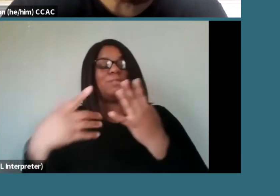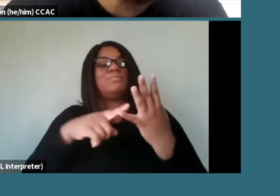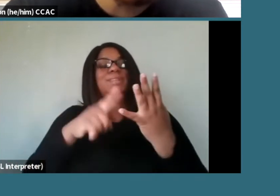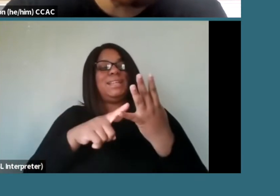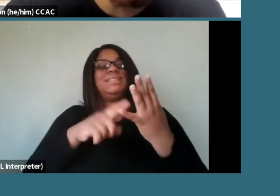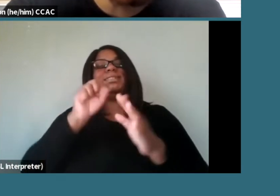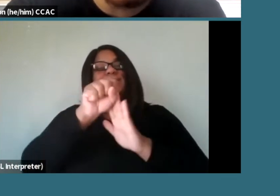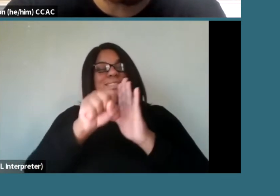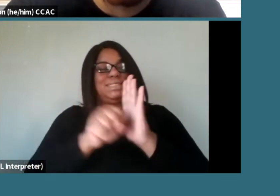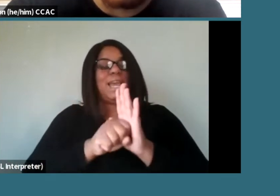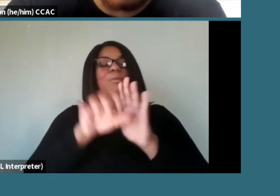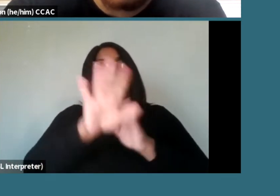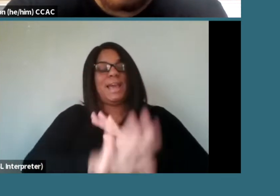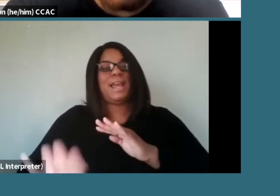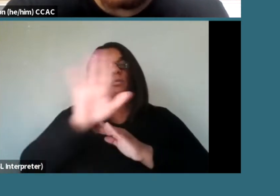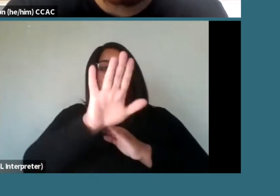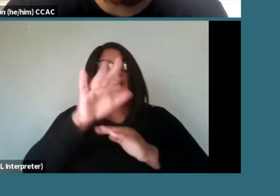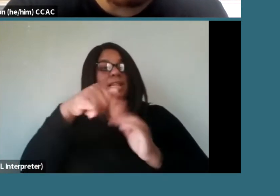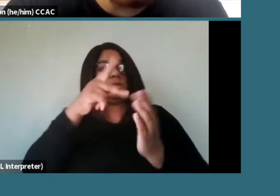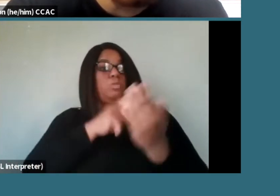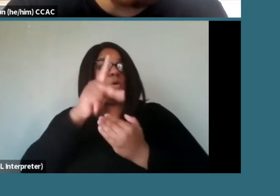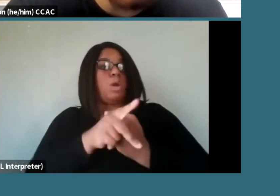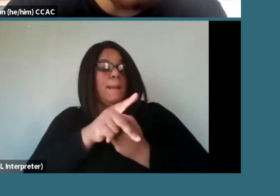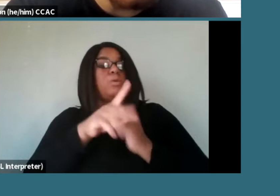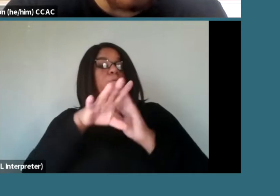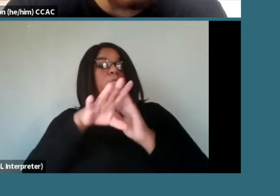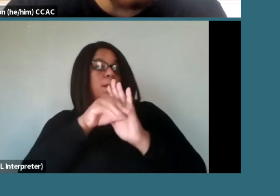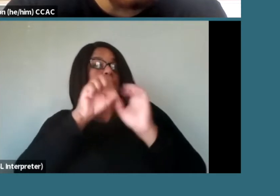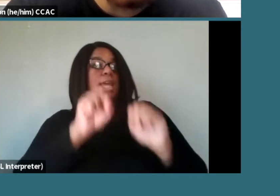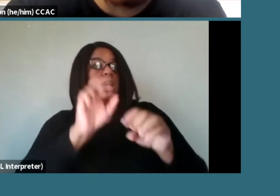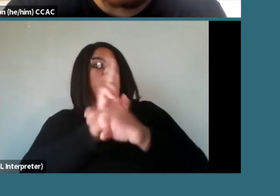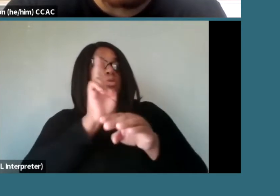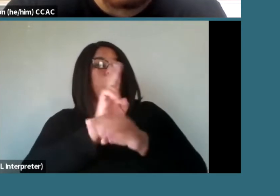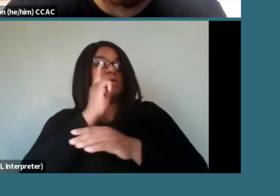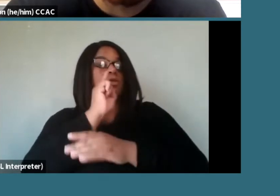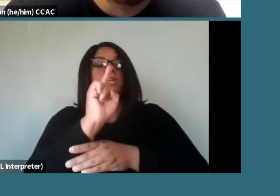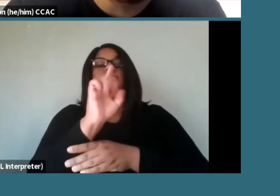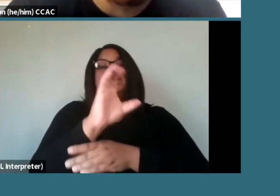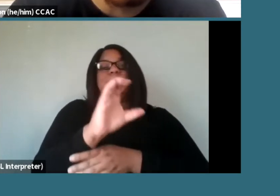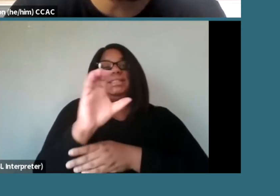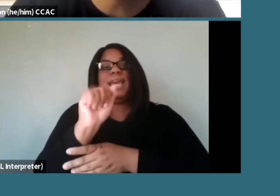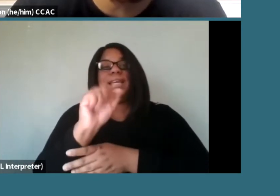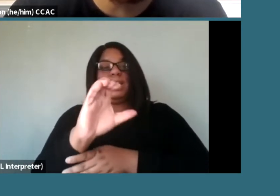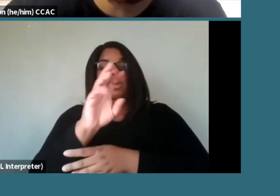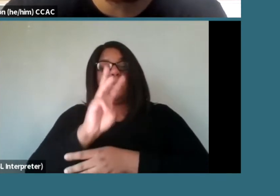This program is being recorded so it can be used as a resource on the CCAC website for folks who are unable to attend this,